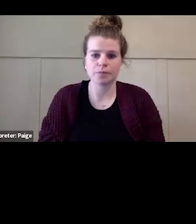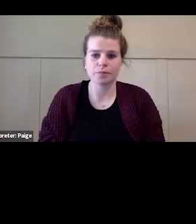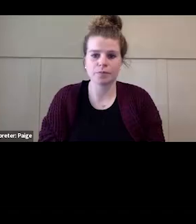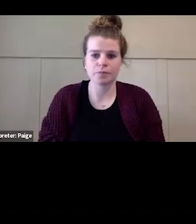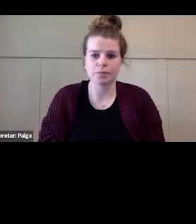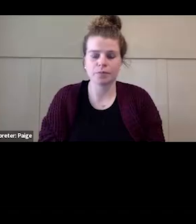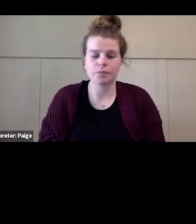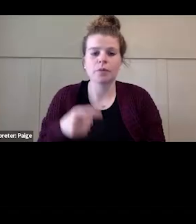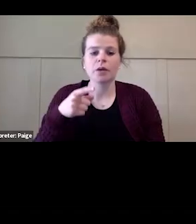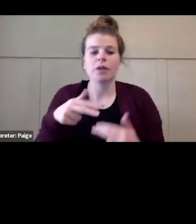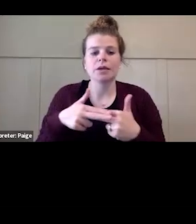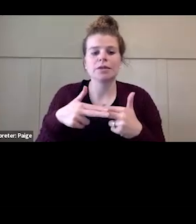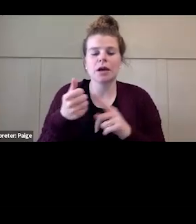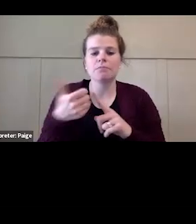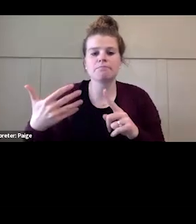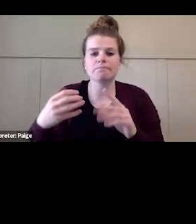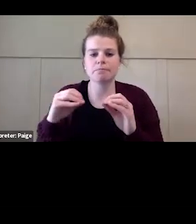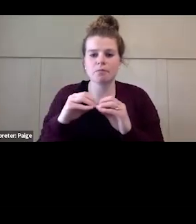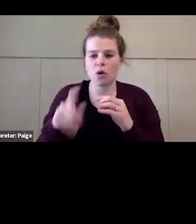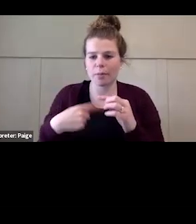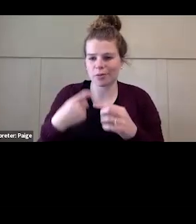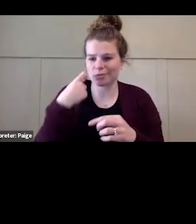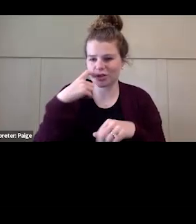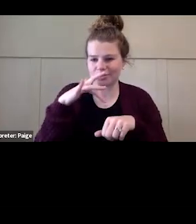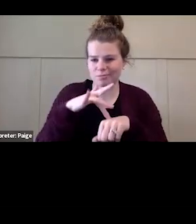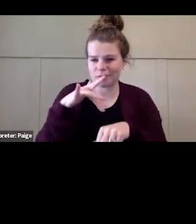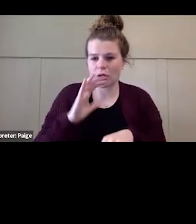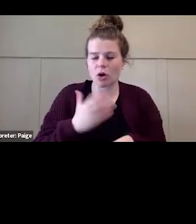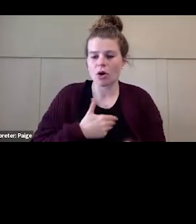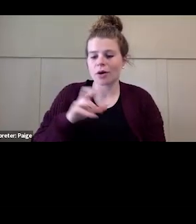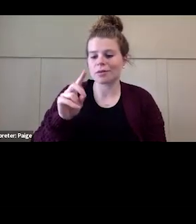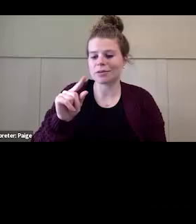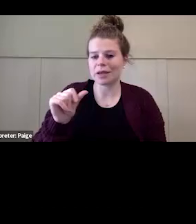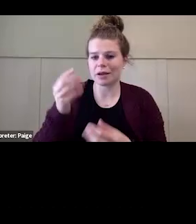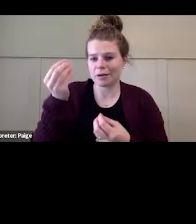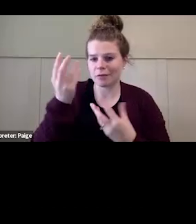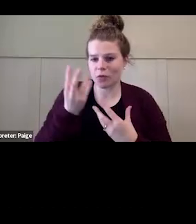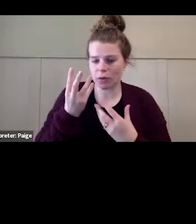So this slide goes into a little bit about what I just talked about, kind of our data-informed and collaborative approach